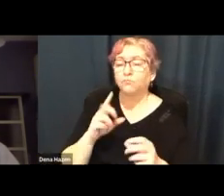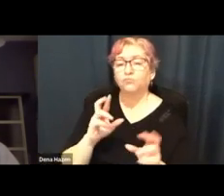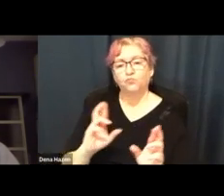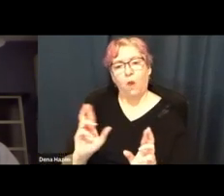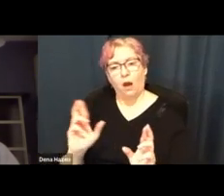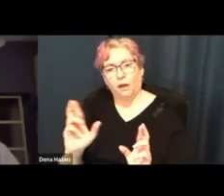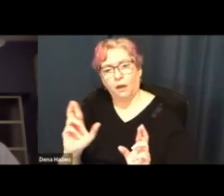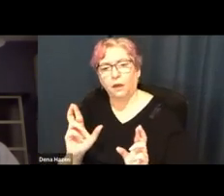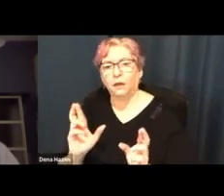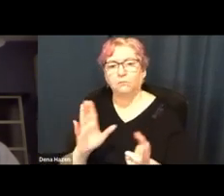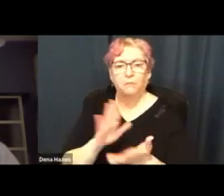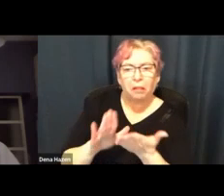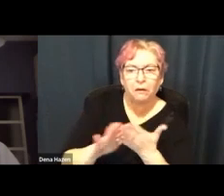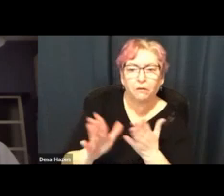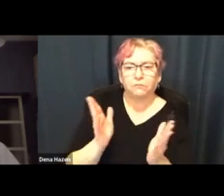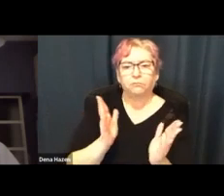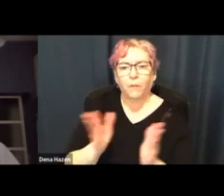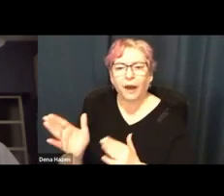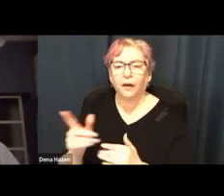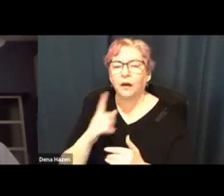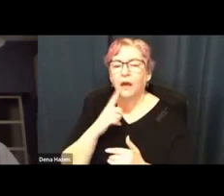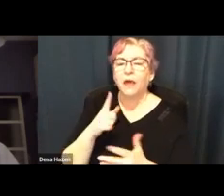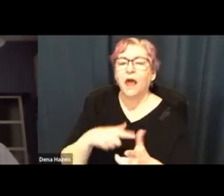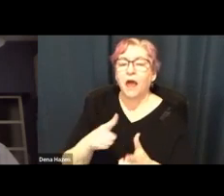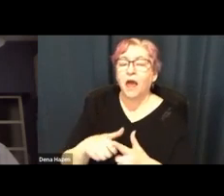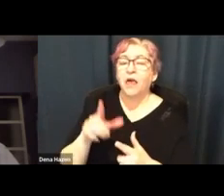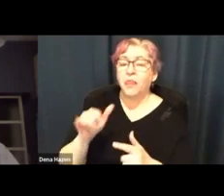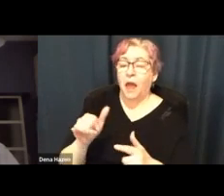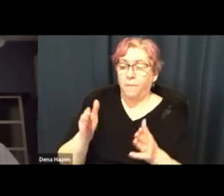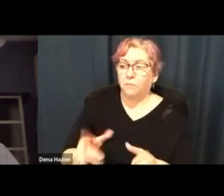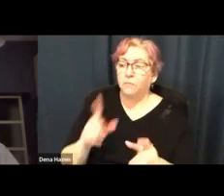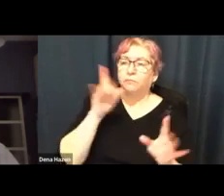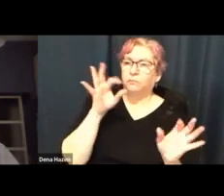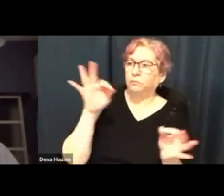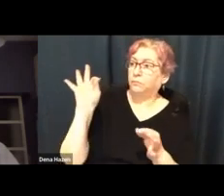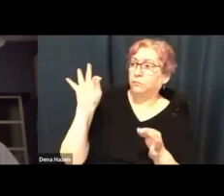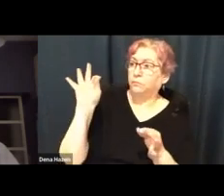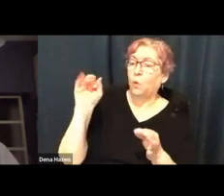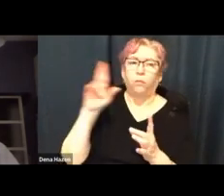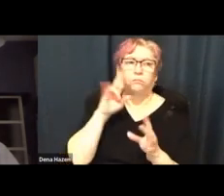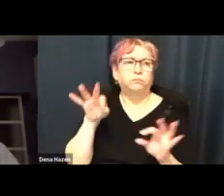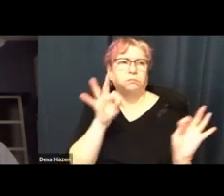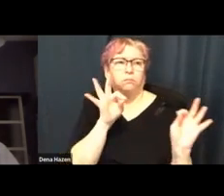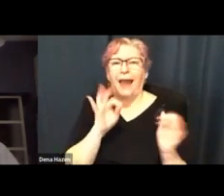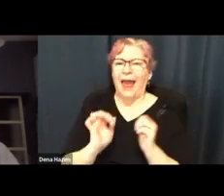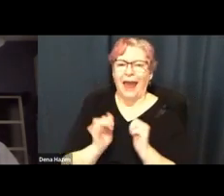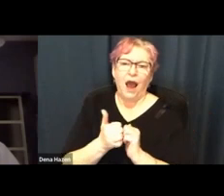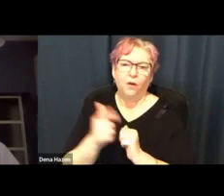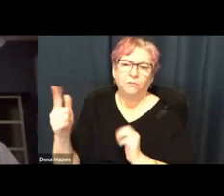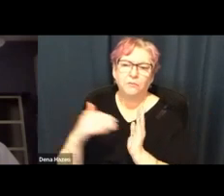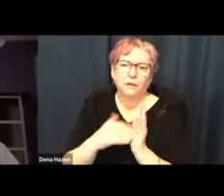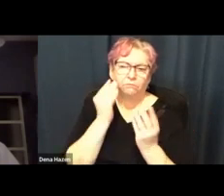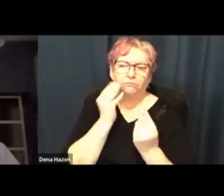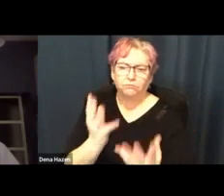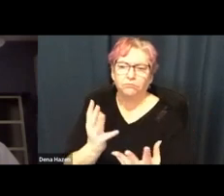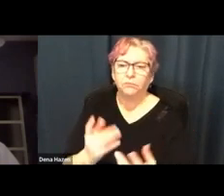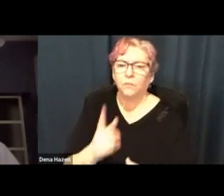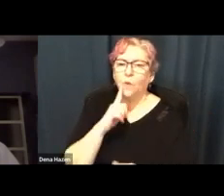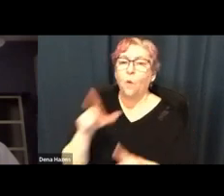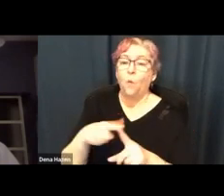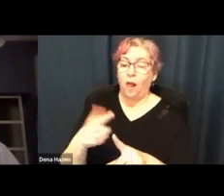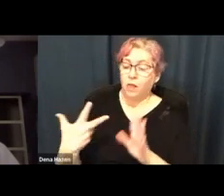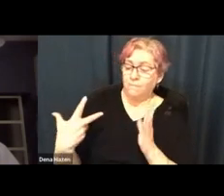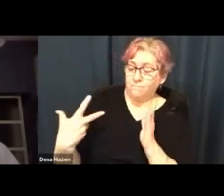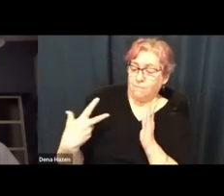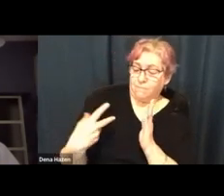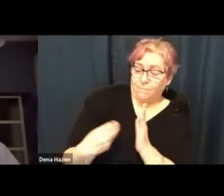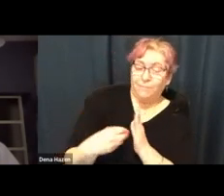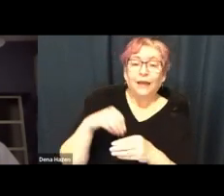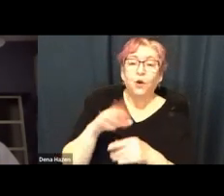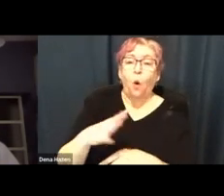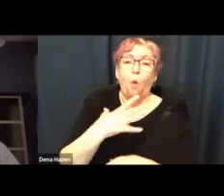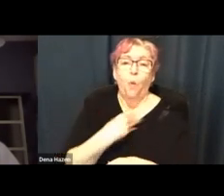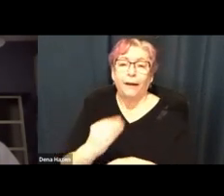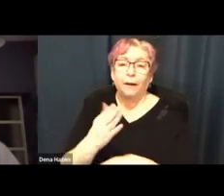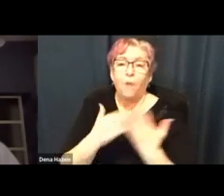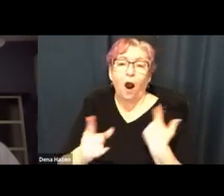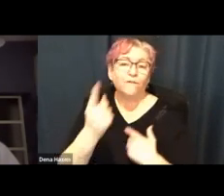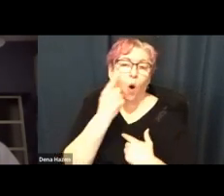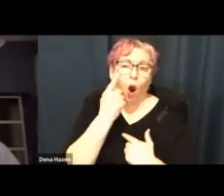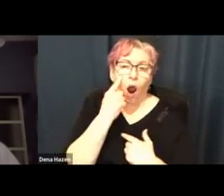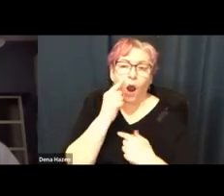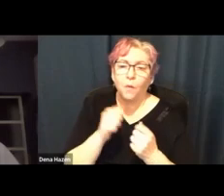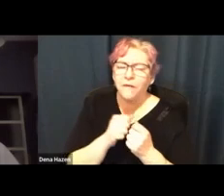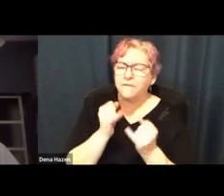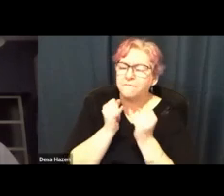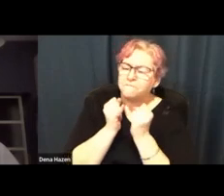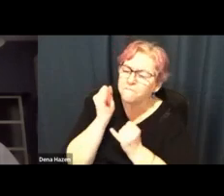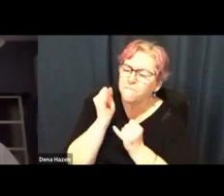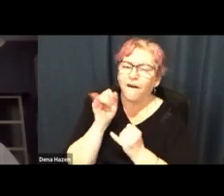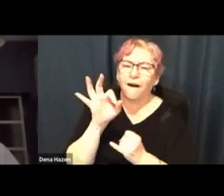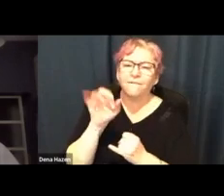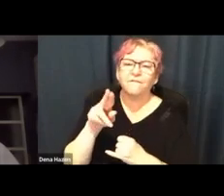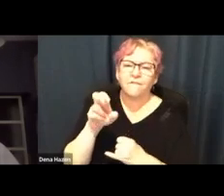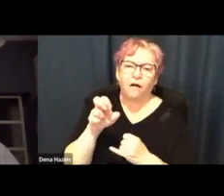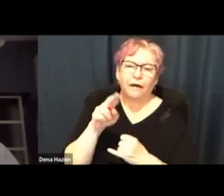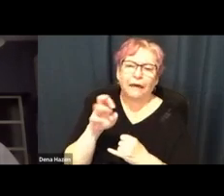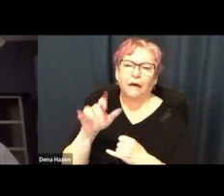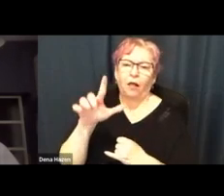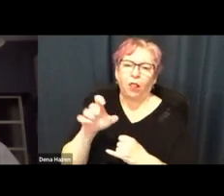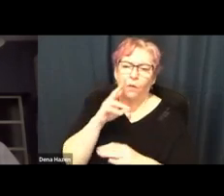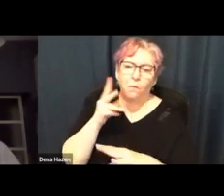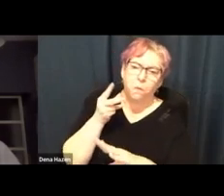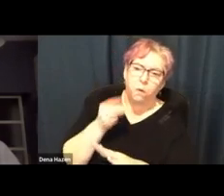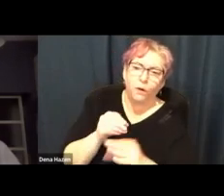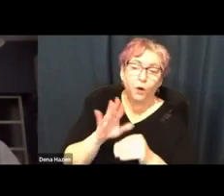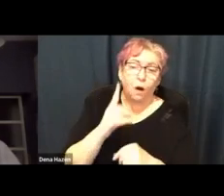the individual will be asked to look in a particular direction while the medicine is injected into the white part of the eye with a very fine needle.